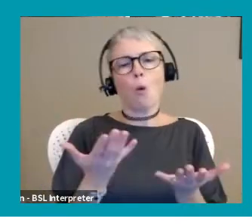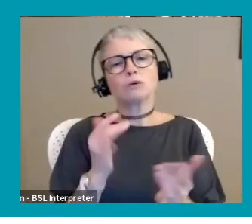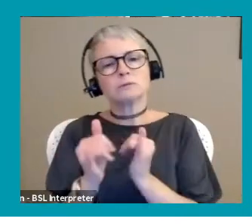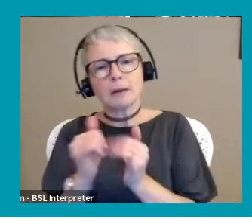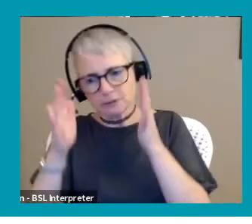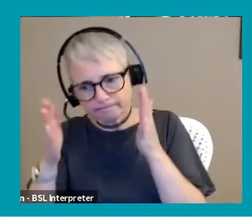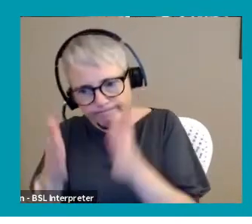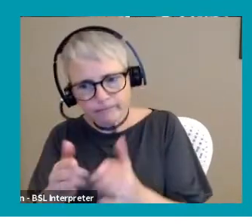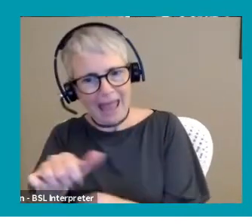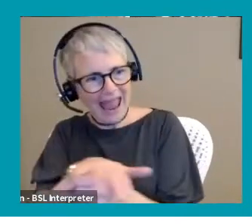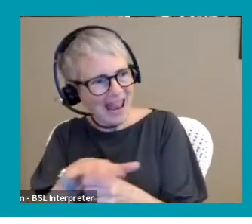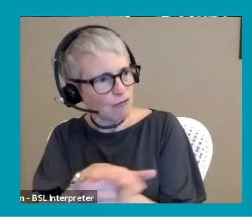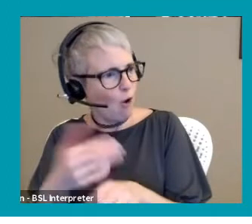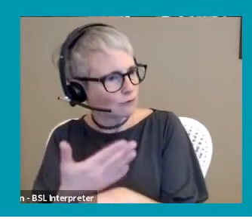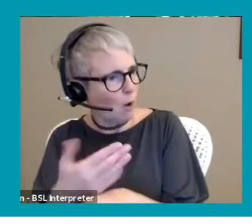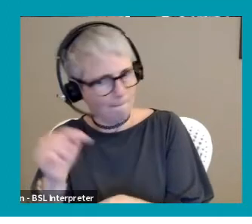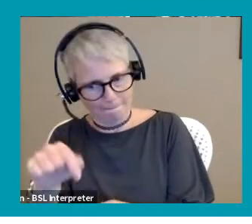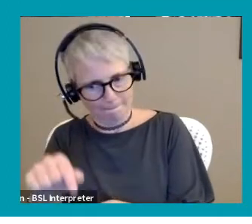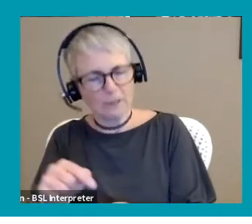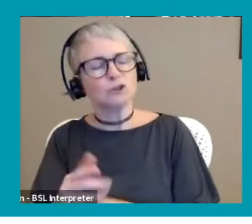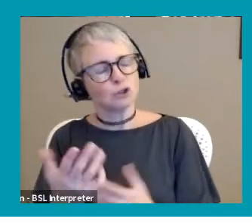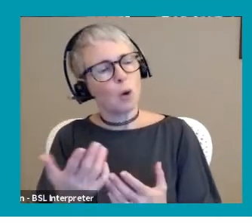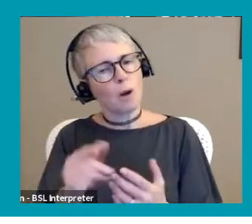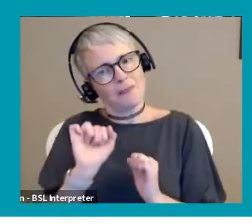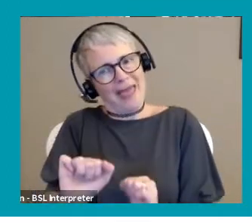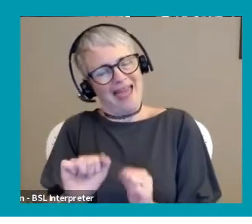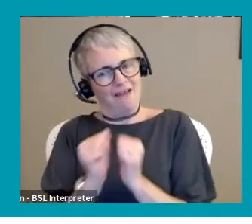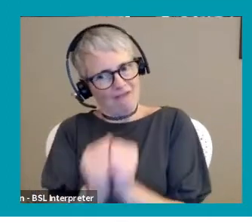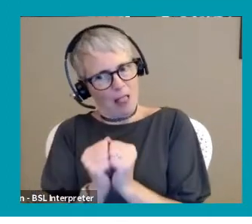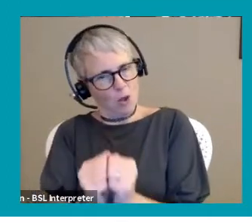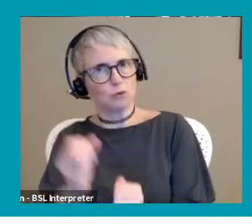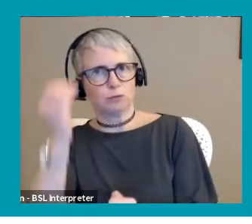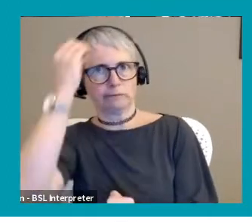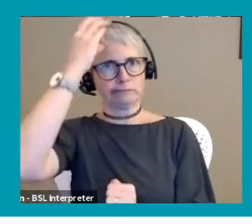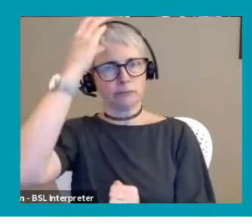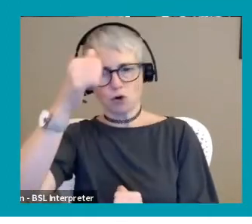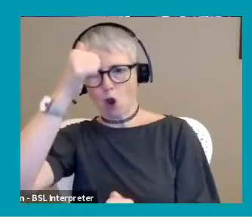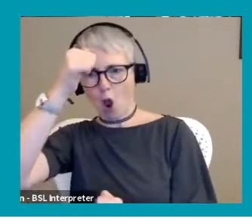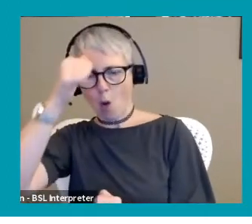your needs for accommodations and being able to share it with the employer. But do see them as your best friend.